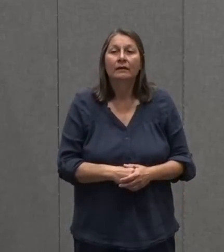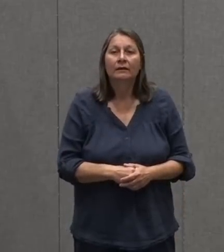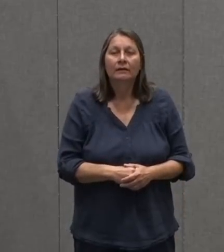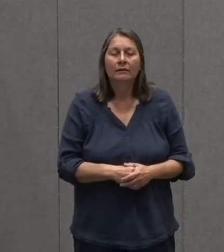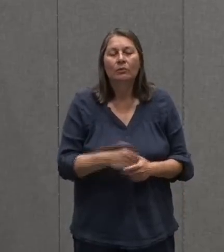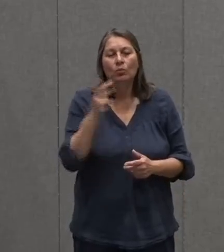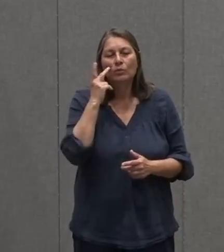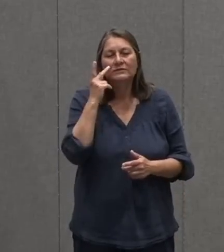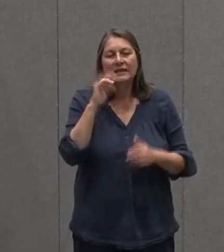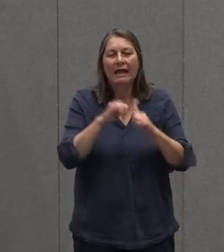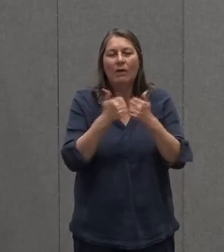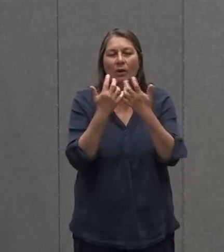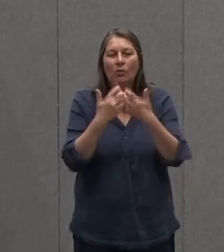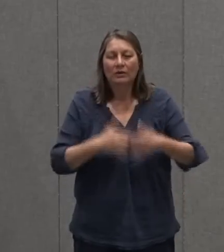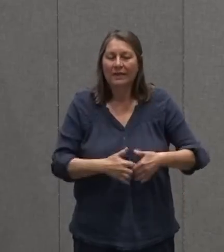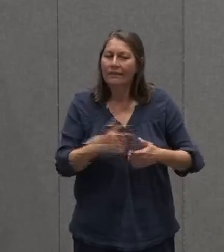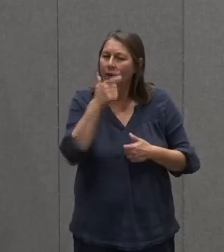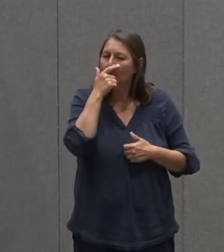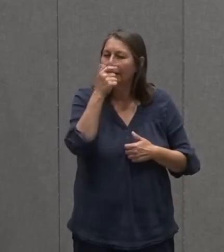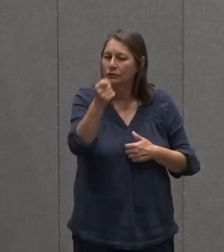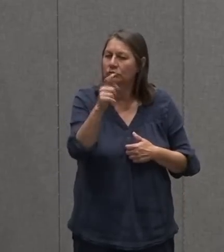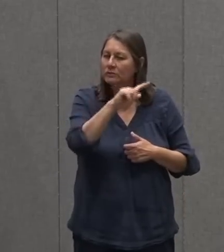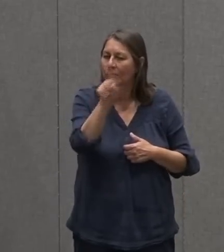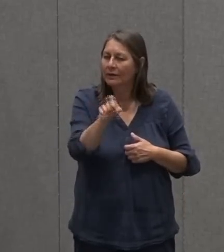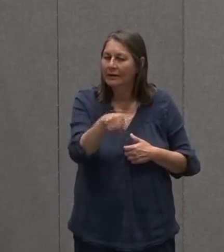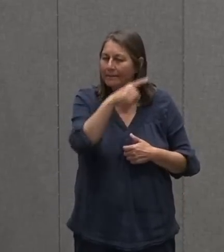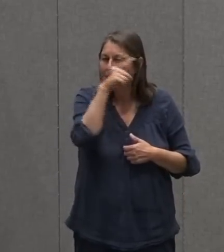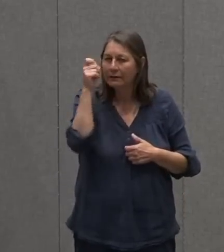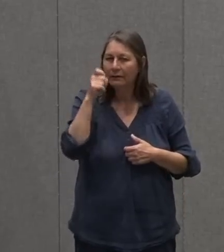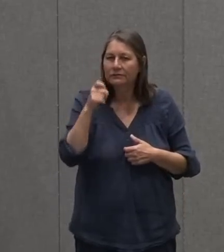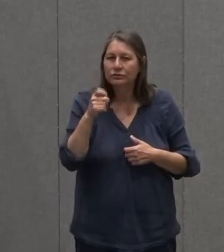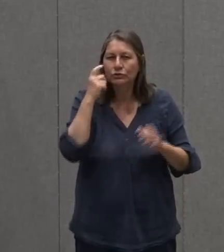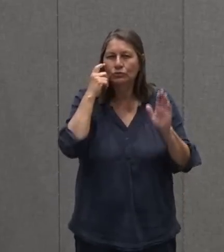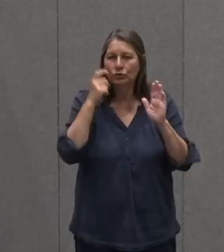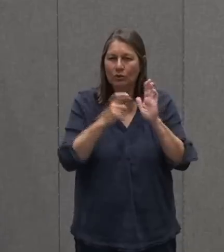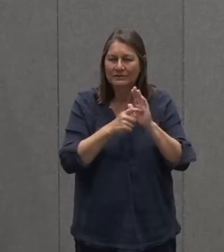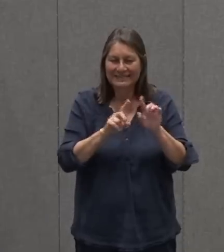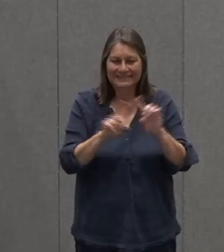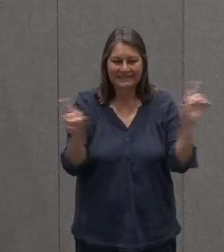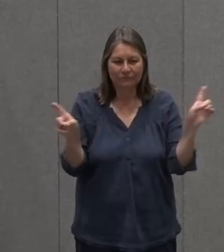very interesting problems because they give you different boundaries or parameters